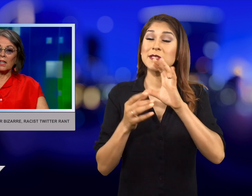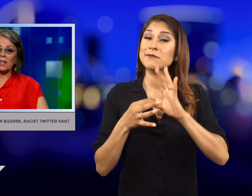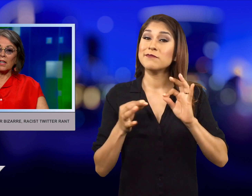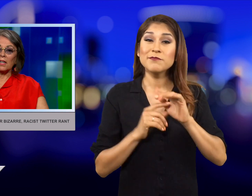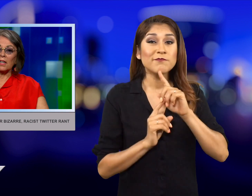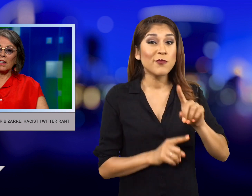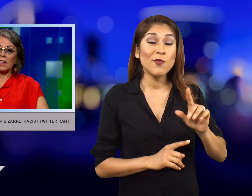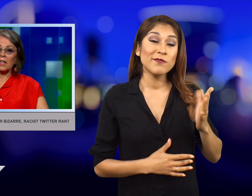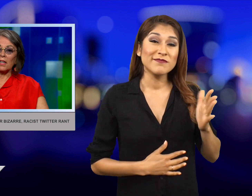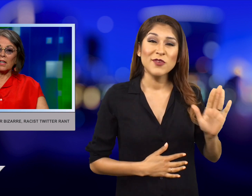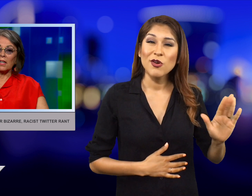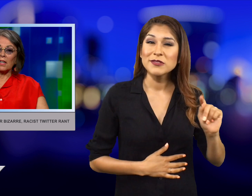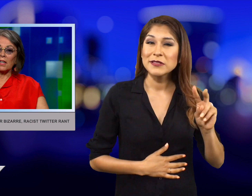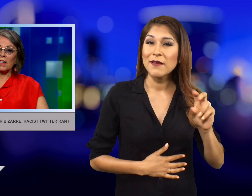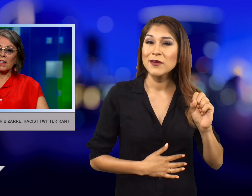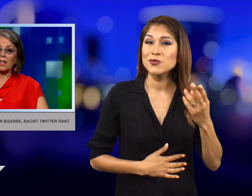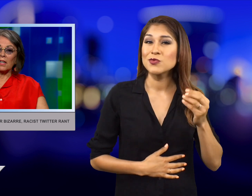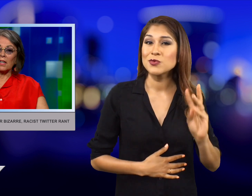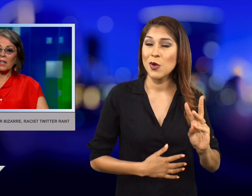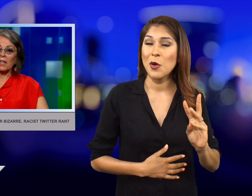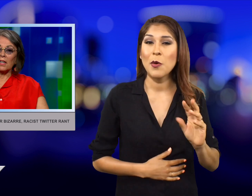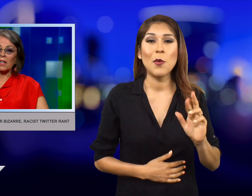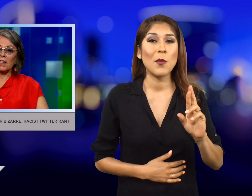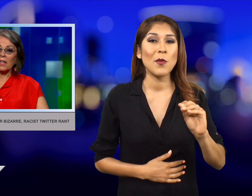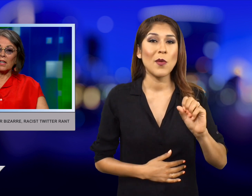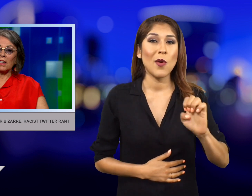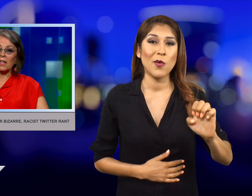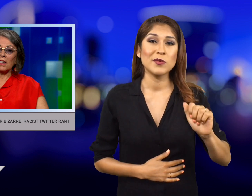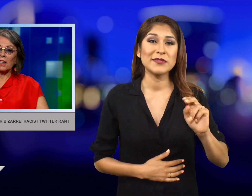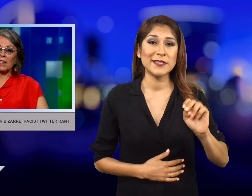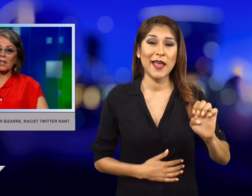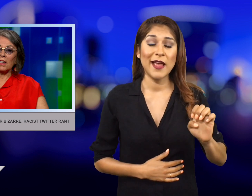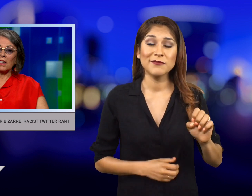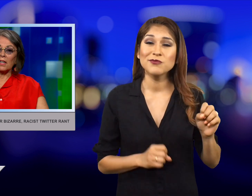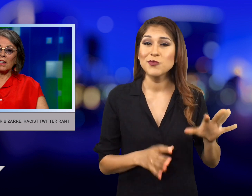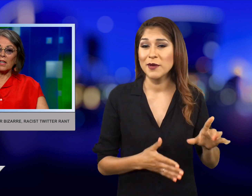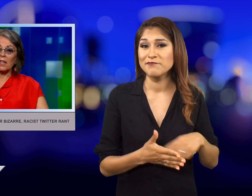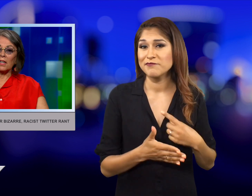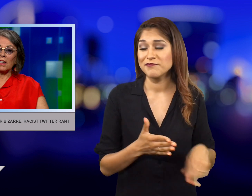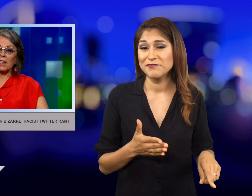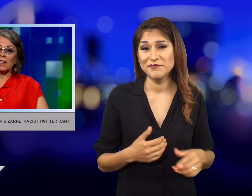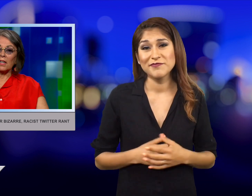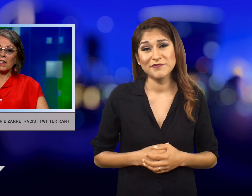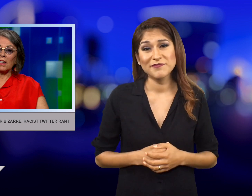ABC responded by canceling the show.